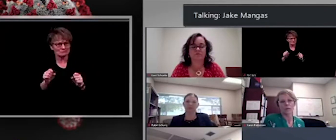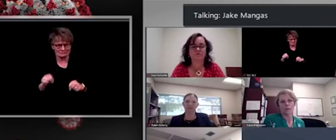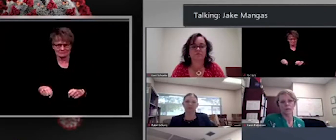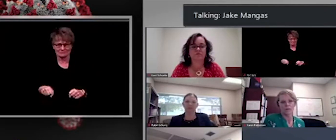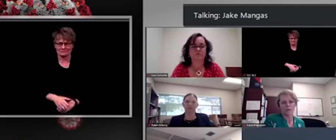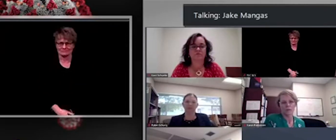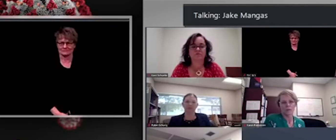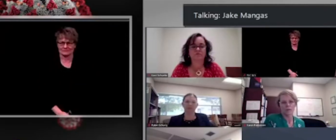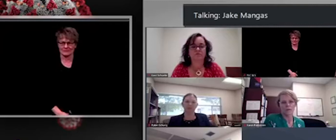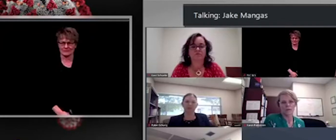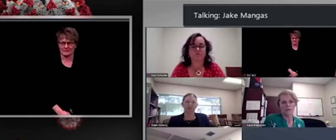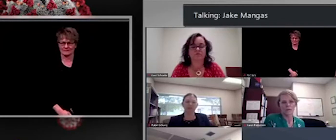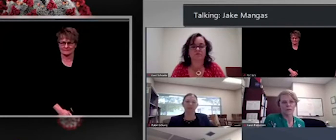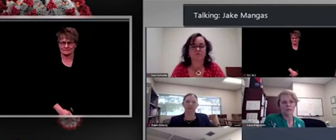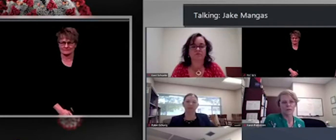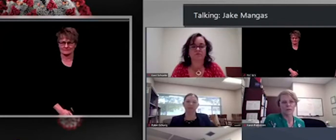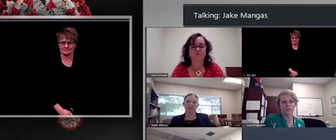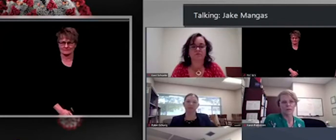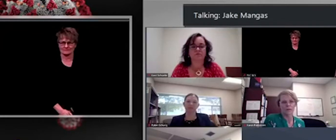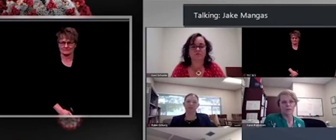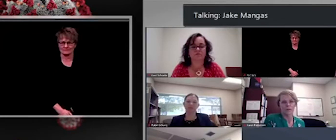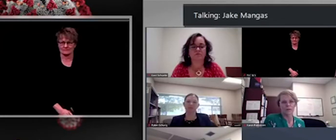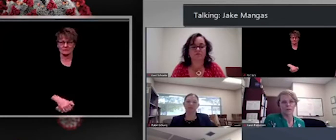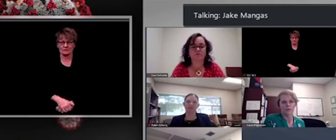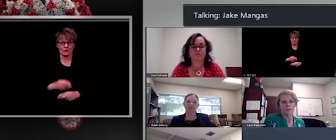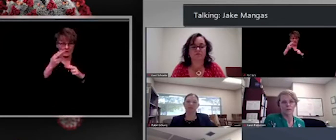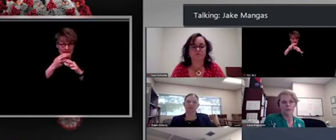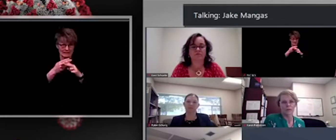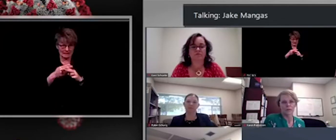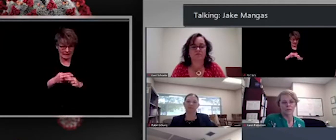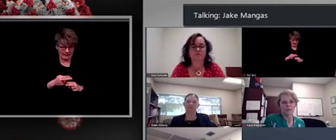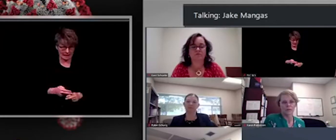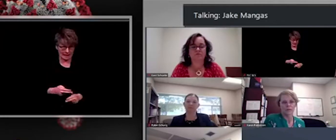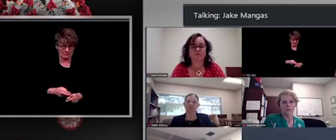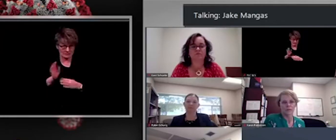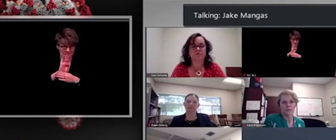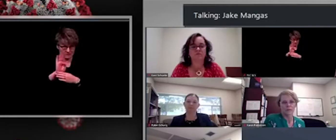of the businesses on the waiting list that may qualify for our CDBG grant programs, which